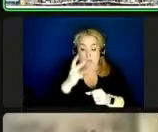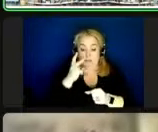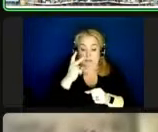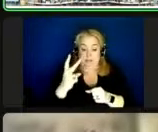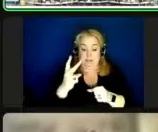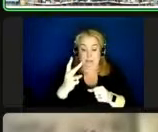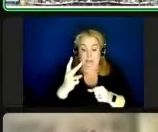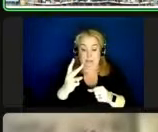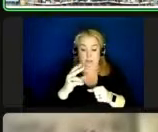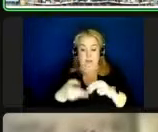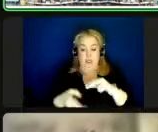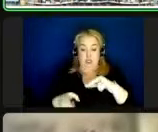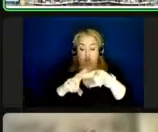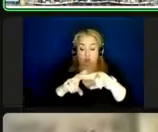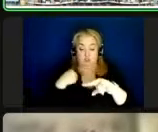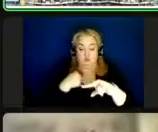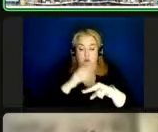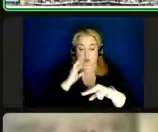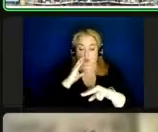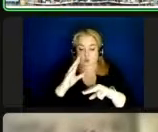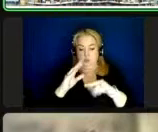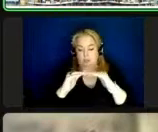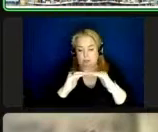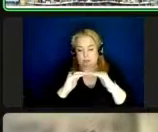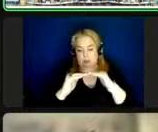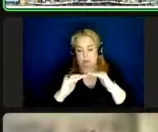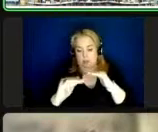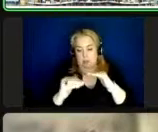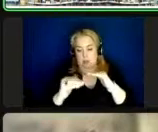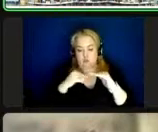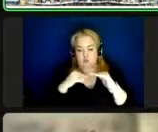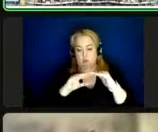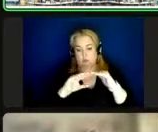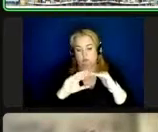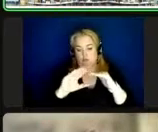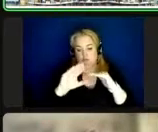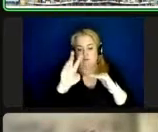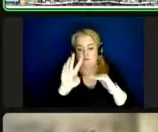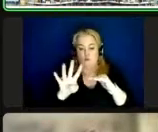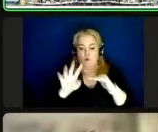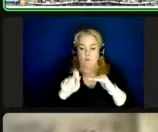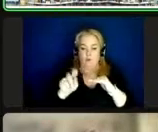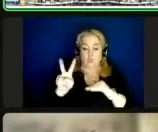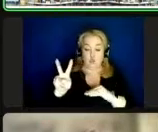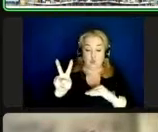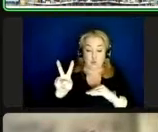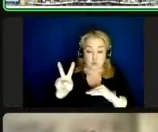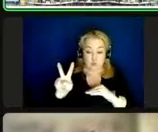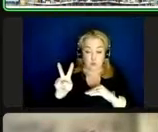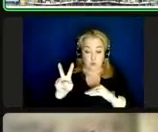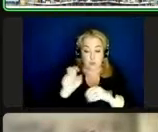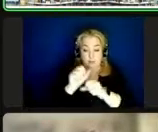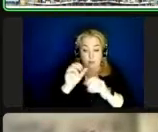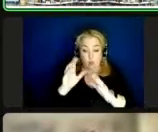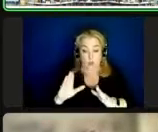POPULATION IN ORANGE IS EMPLOYEE COUNTY.